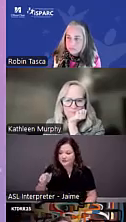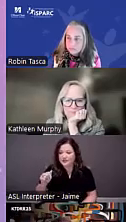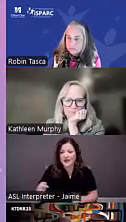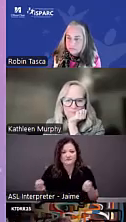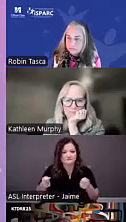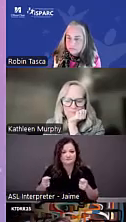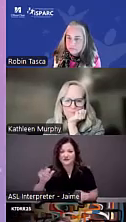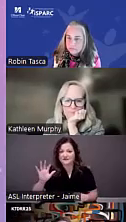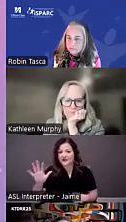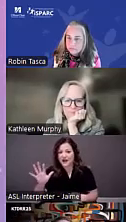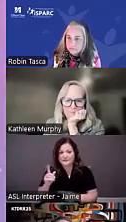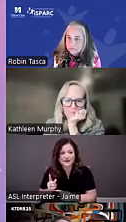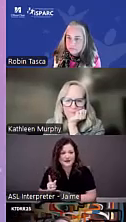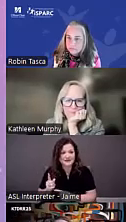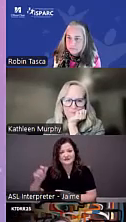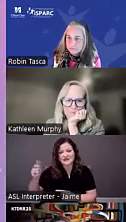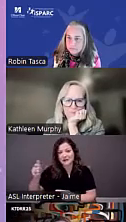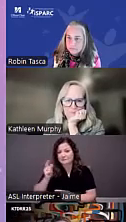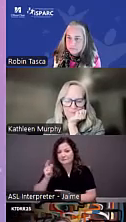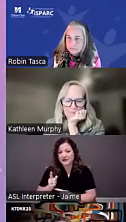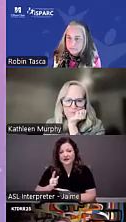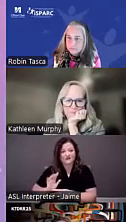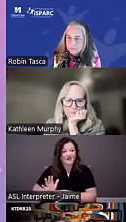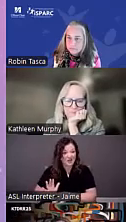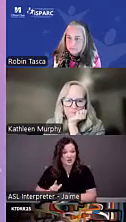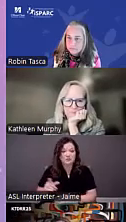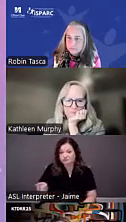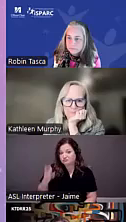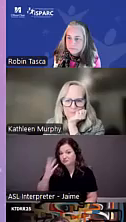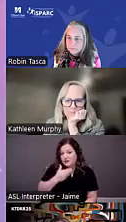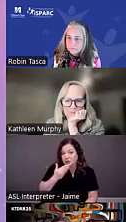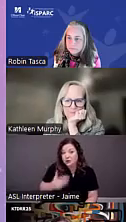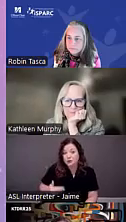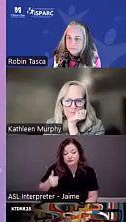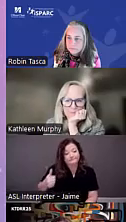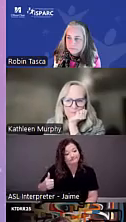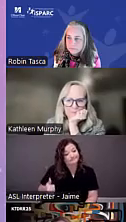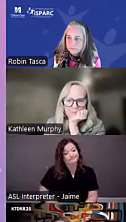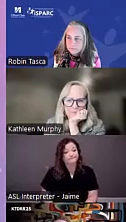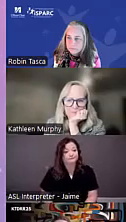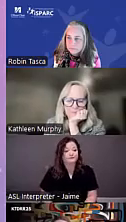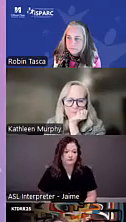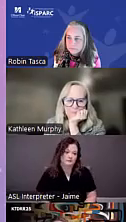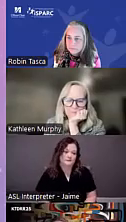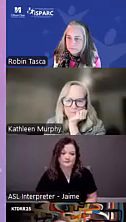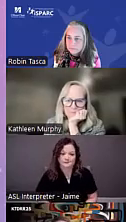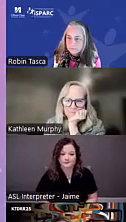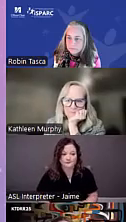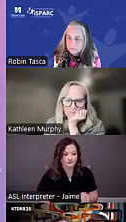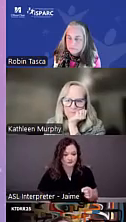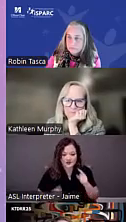10-minute videos. And it does pretty good. Yes, it does, Deidre. Yep, it does.